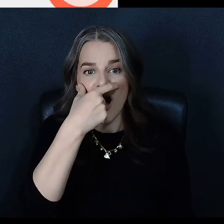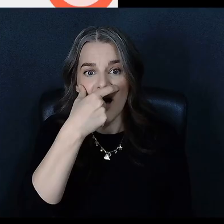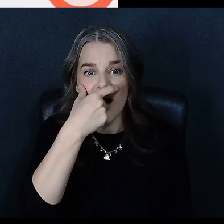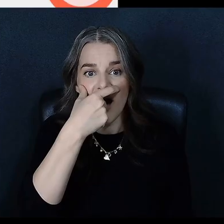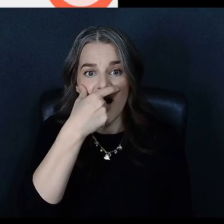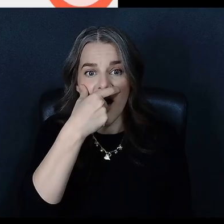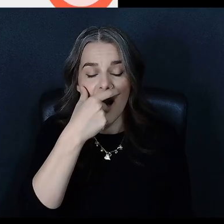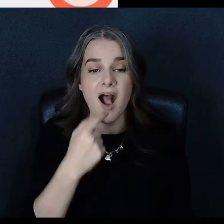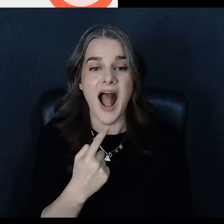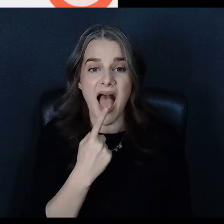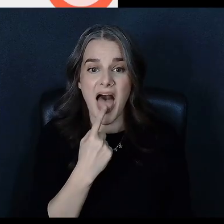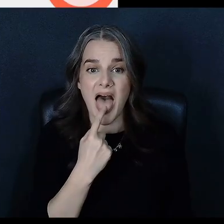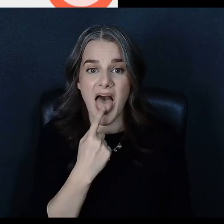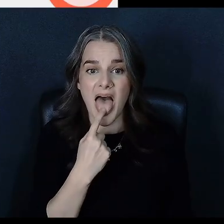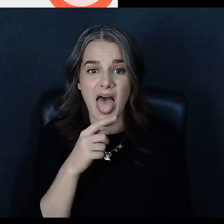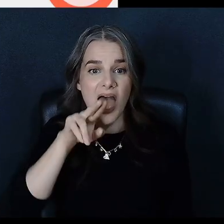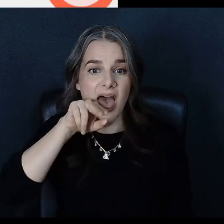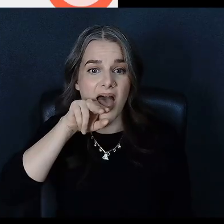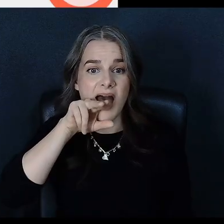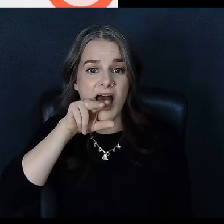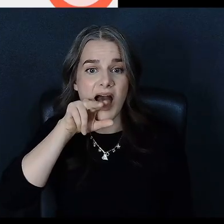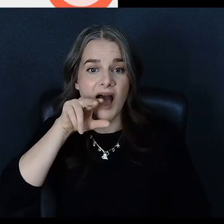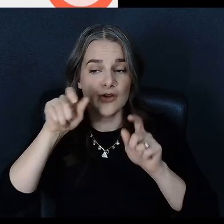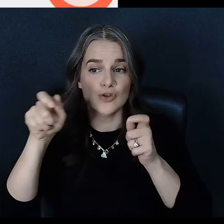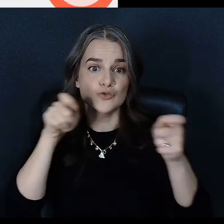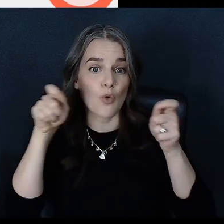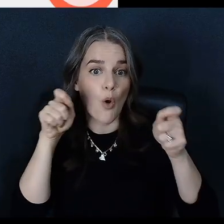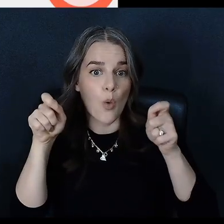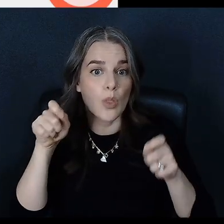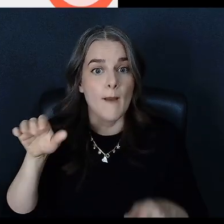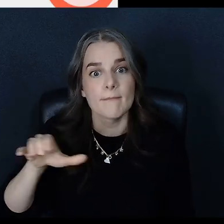it is you're using it for-- a mouse on a screen, a wheelchair, whatever it might be.